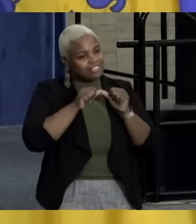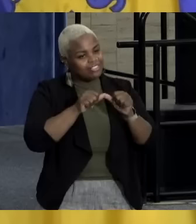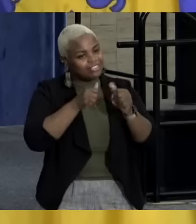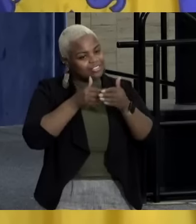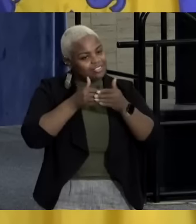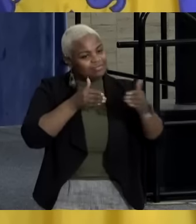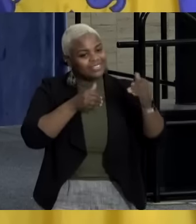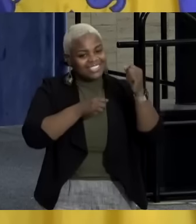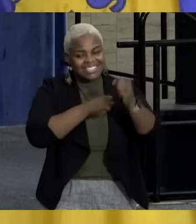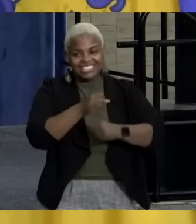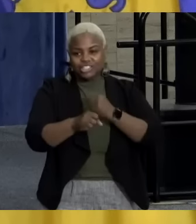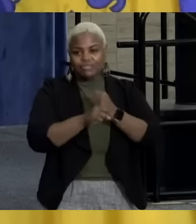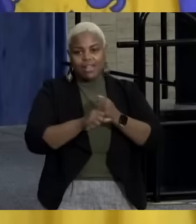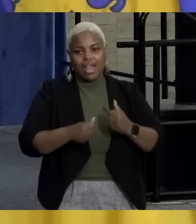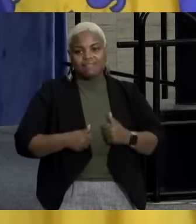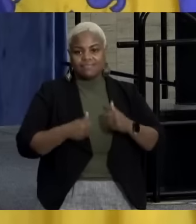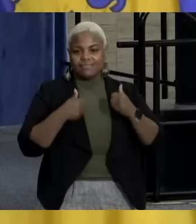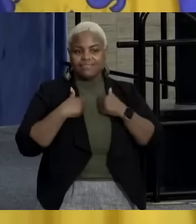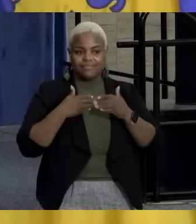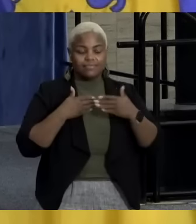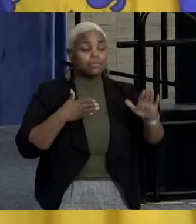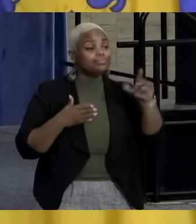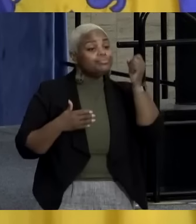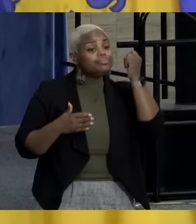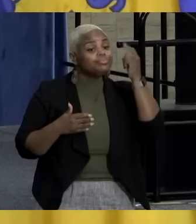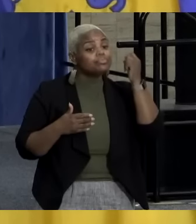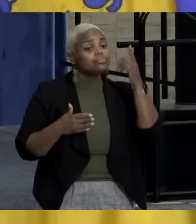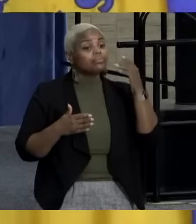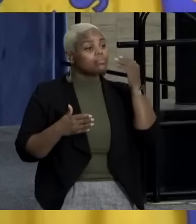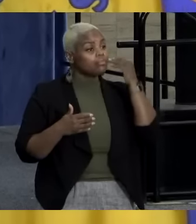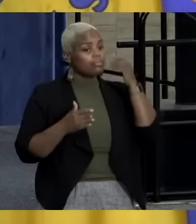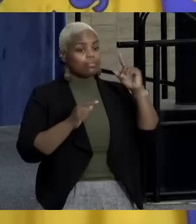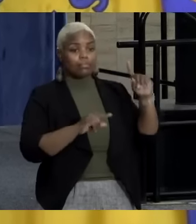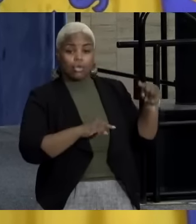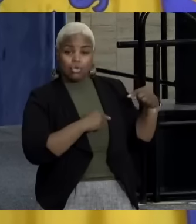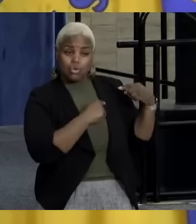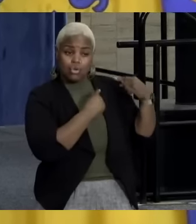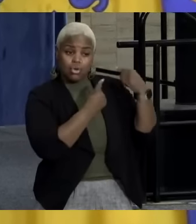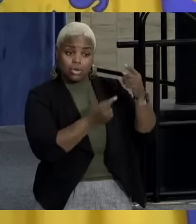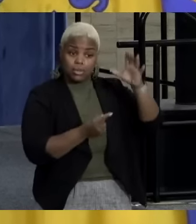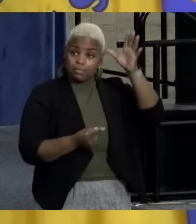addressing the differences between women's and men's bodies has been deprioritized.